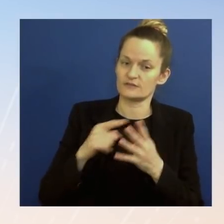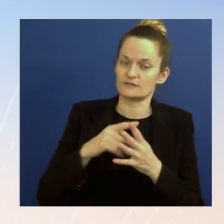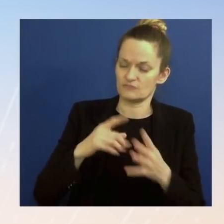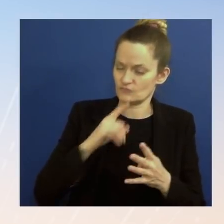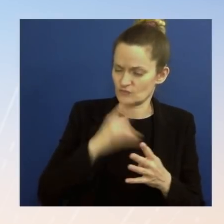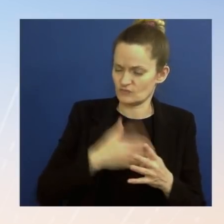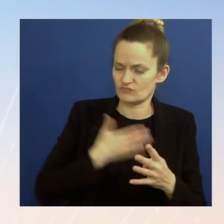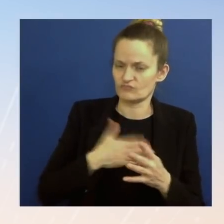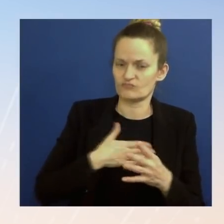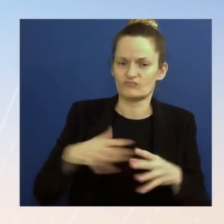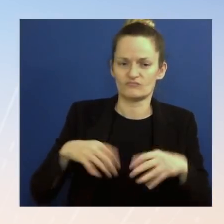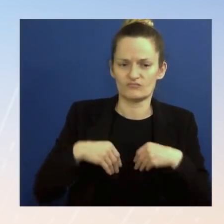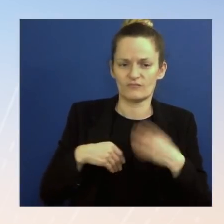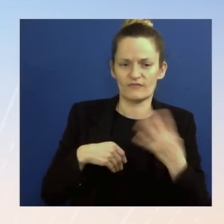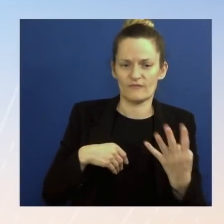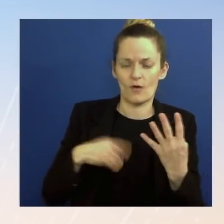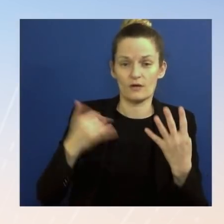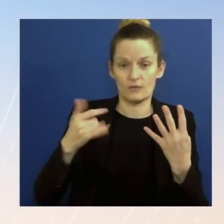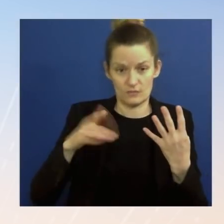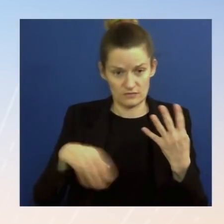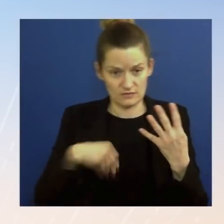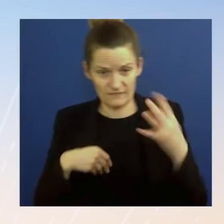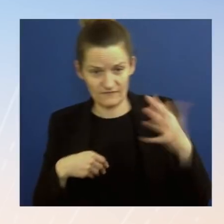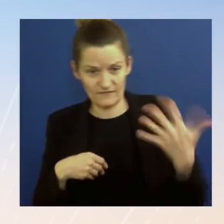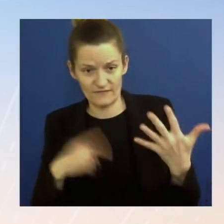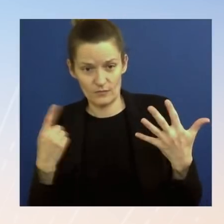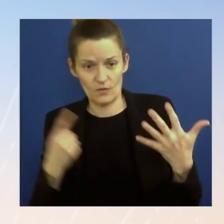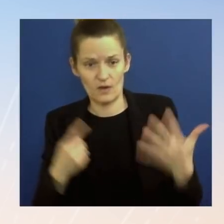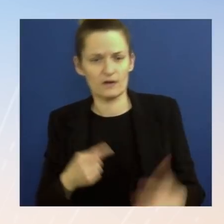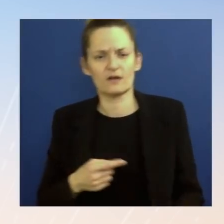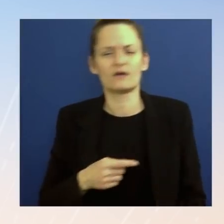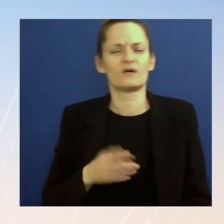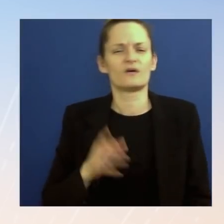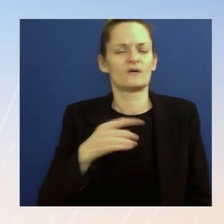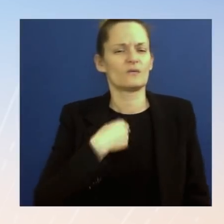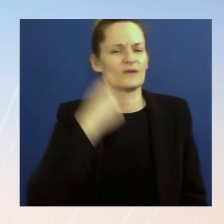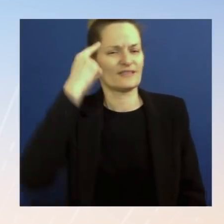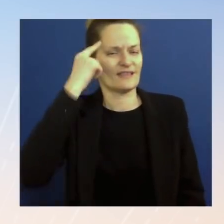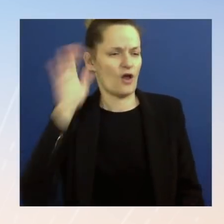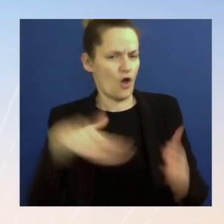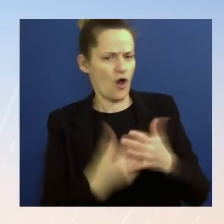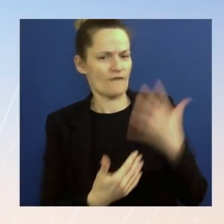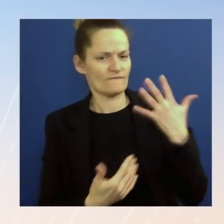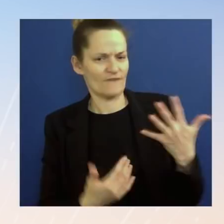So we think the Republicans should show up so that they can vote them through the committee. The Press: And on -- one last thing.